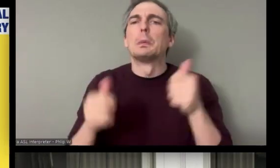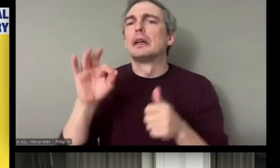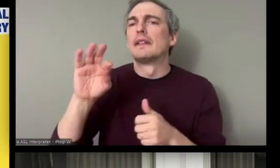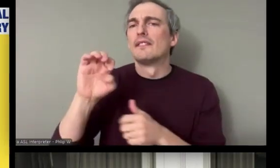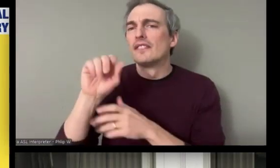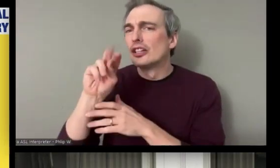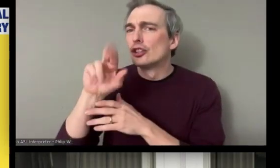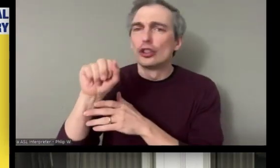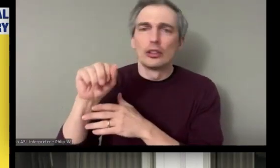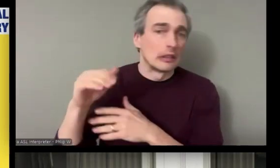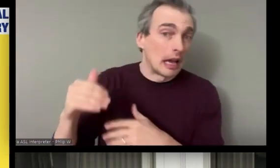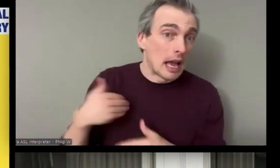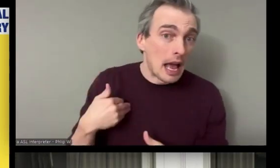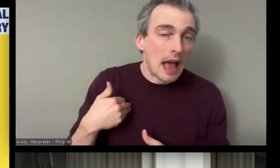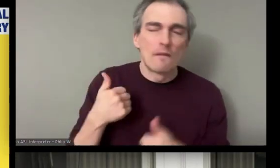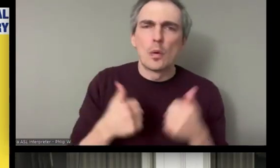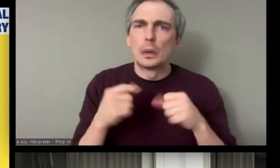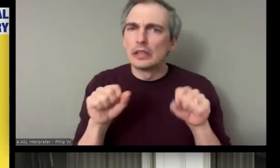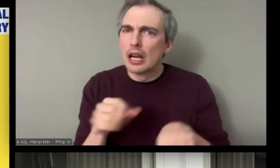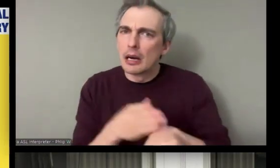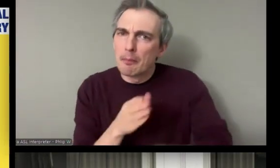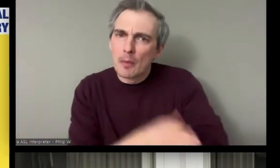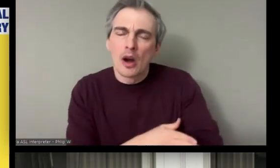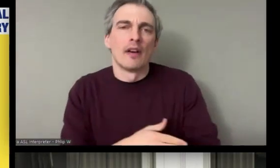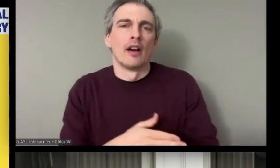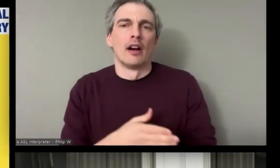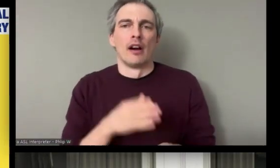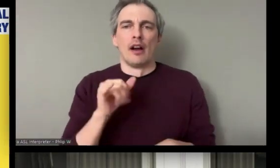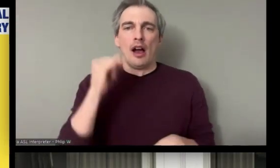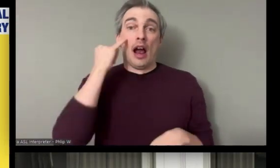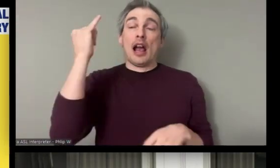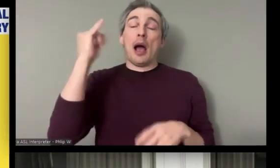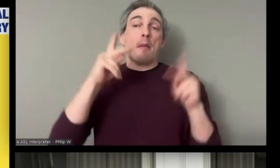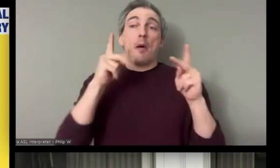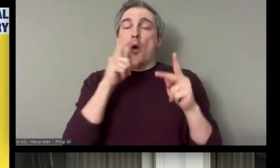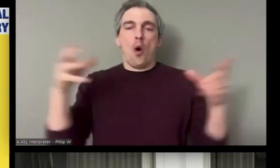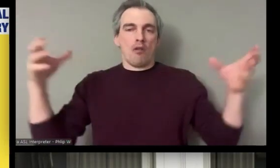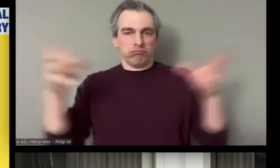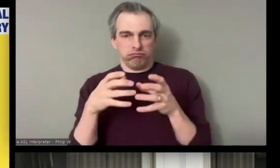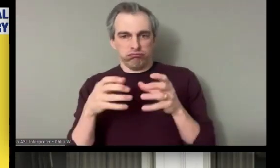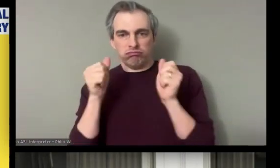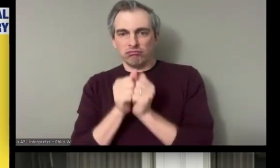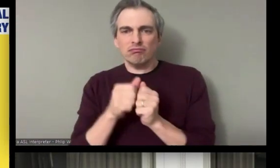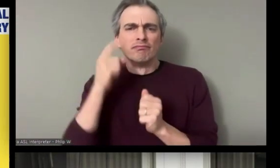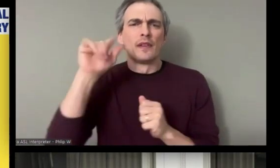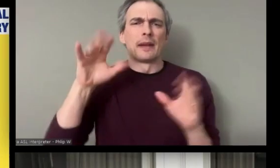And the idea of the group of people that came was: Let's learn together and try to improve this technology.